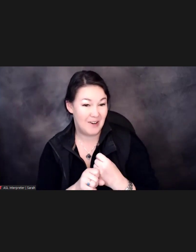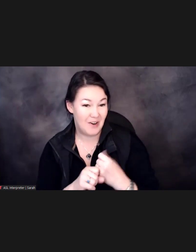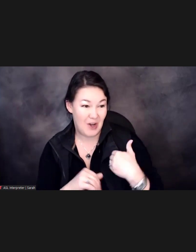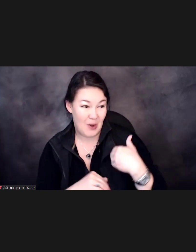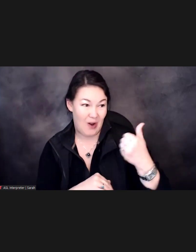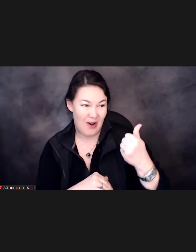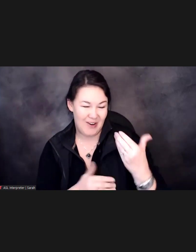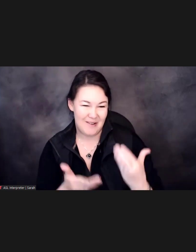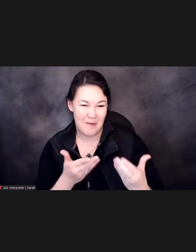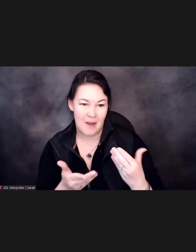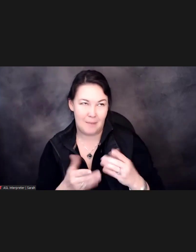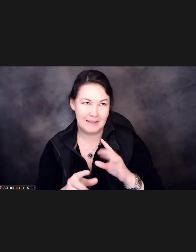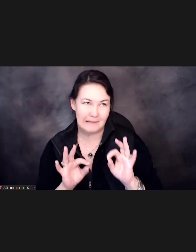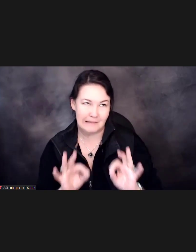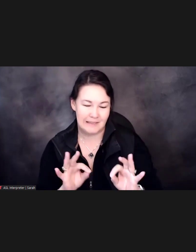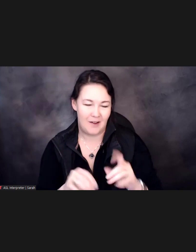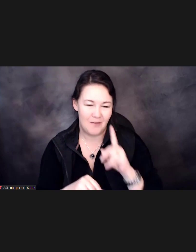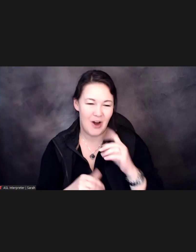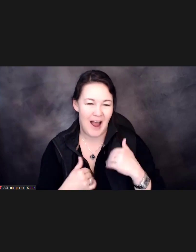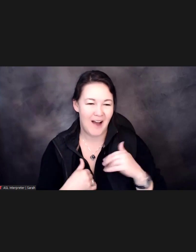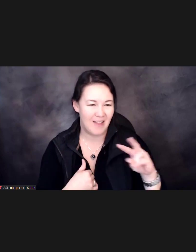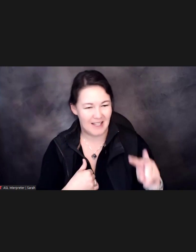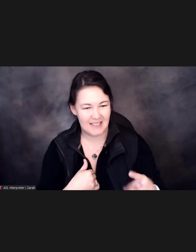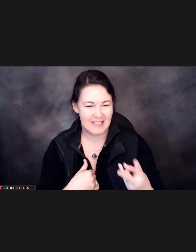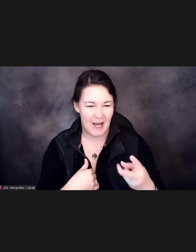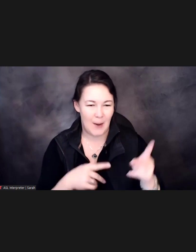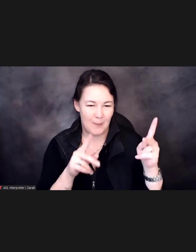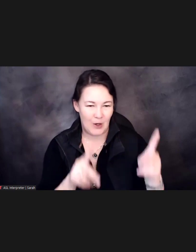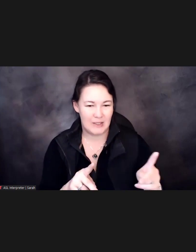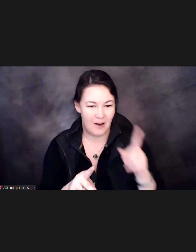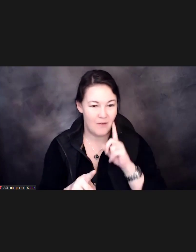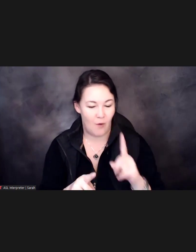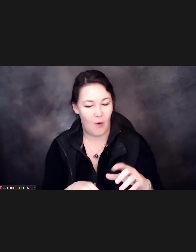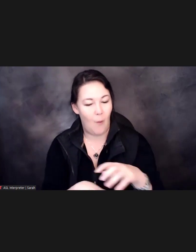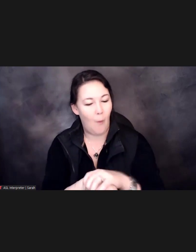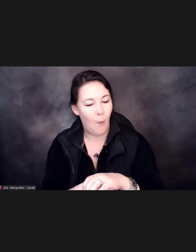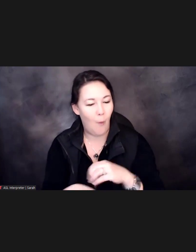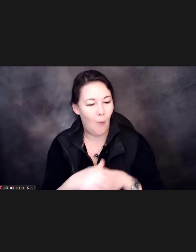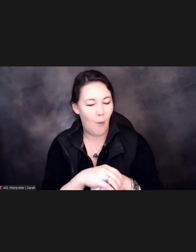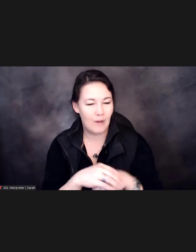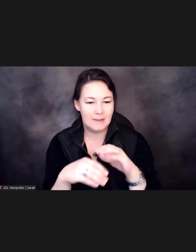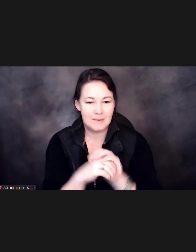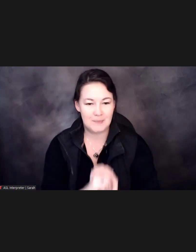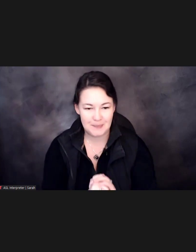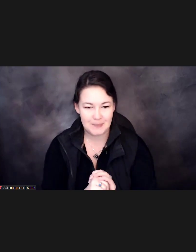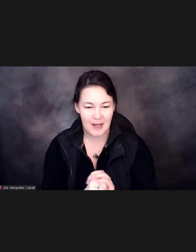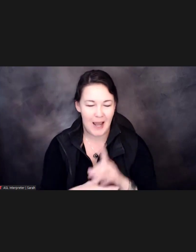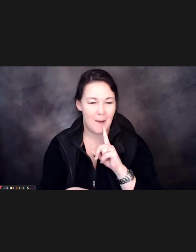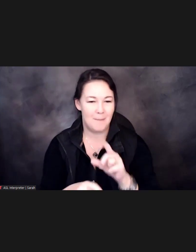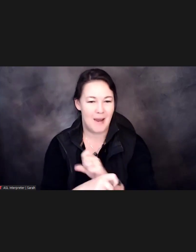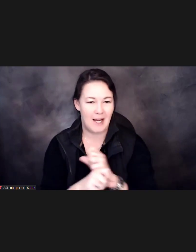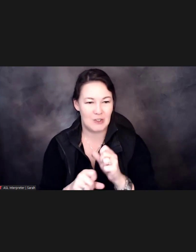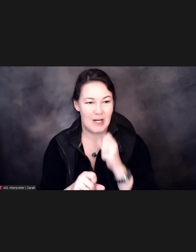valuable to have that person there to help his hands be busy and not reach up and get interest interested in the probe going in